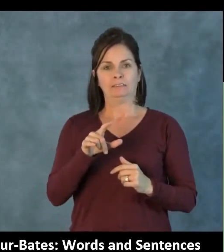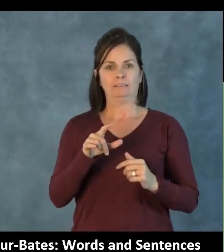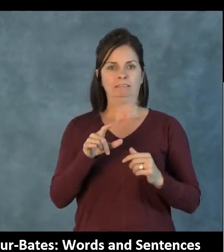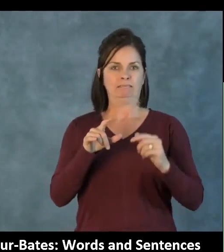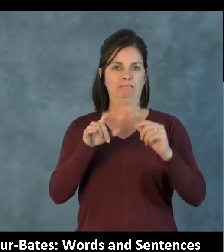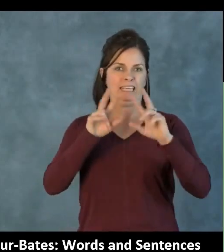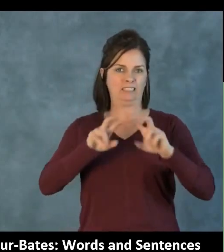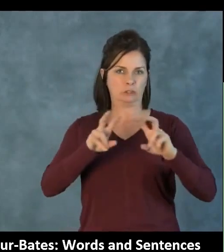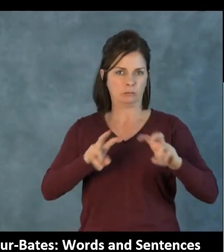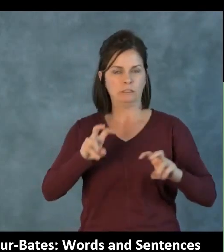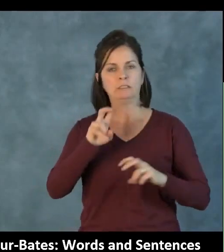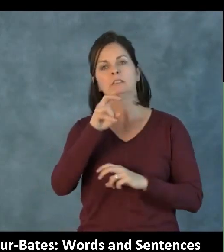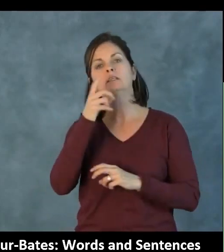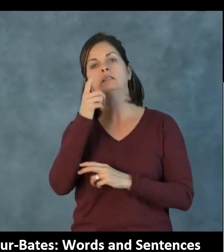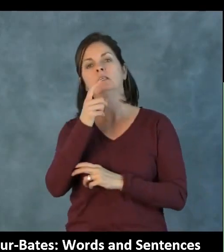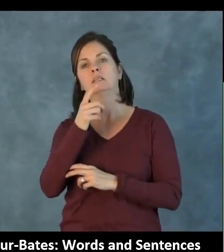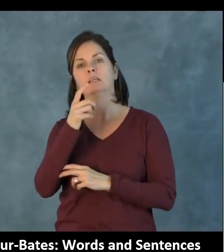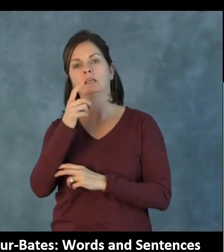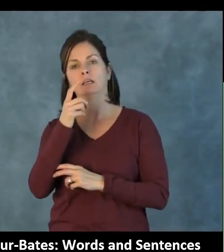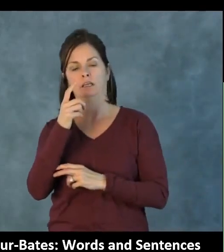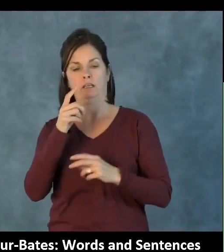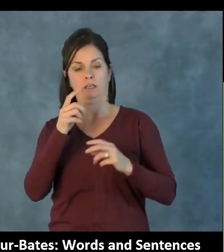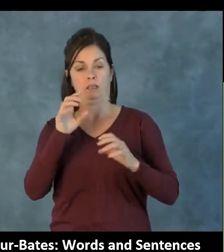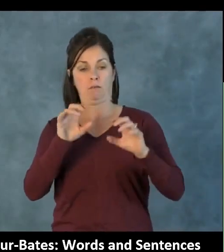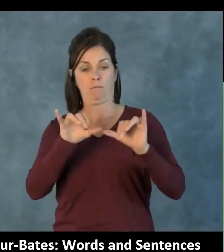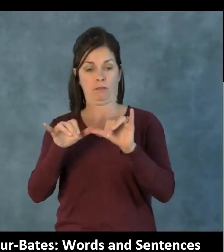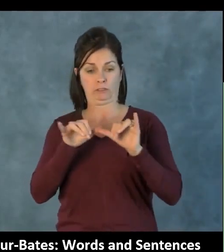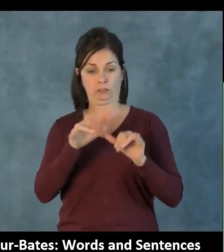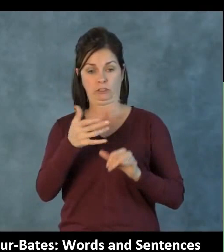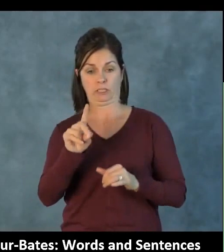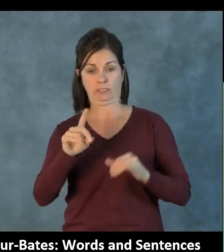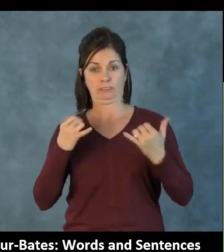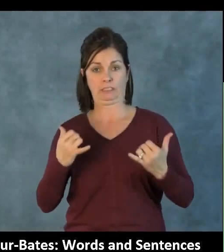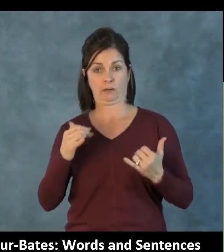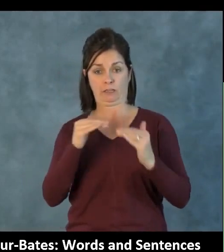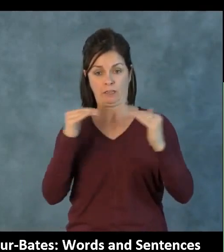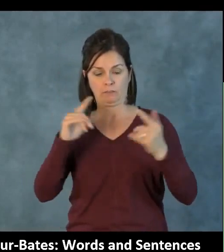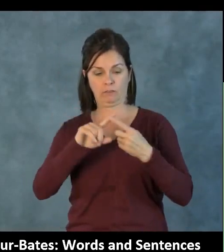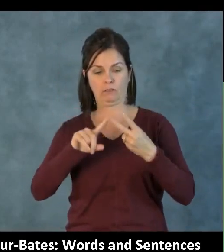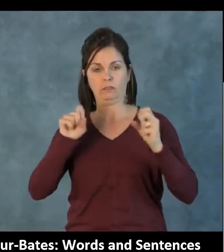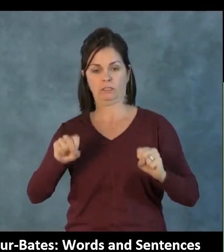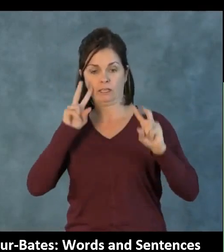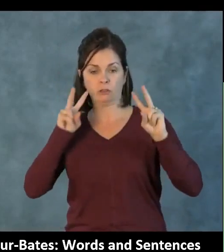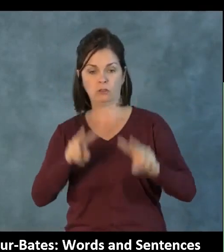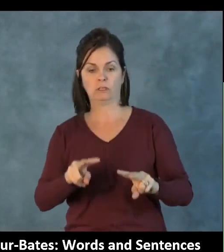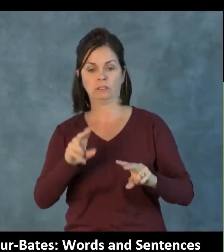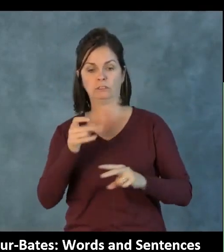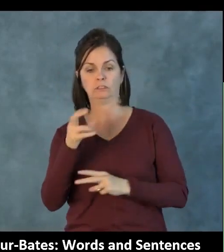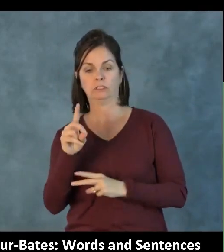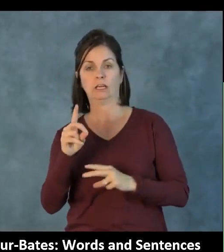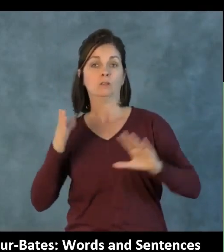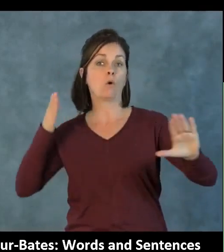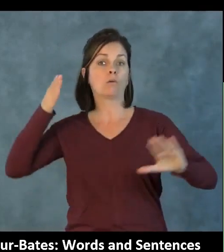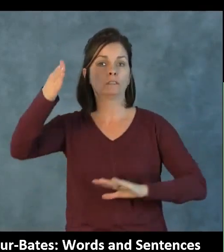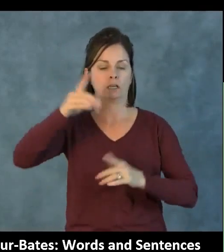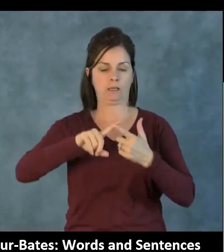a child's current level, can look at their level over time, can look at their modality use over time, and